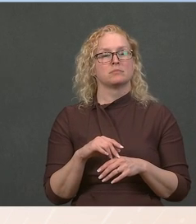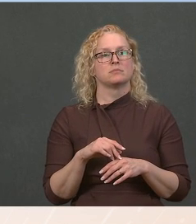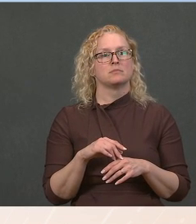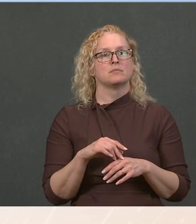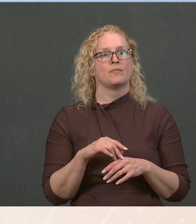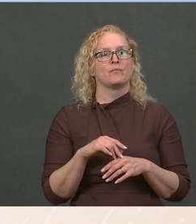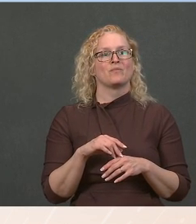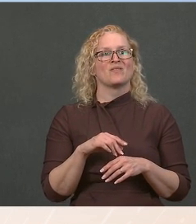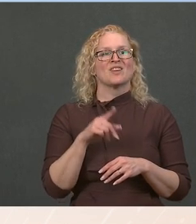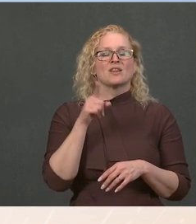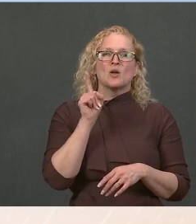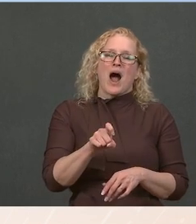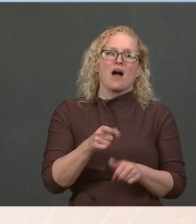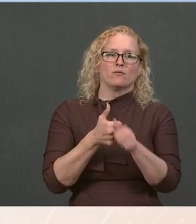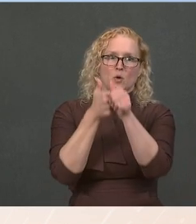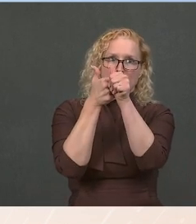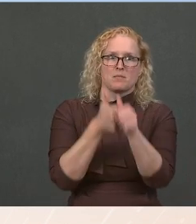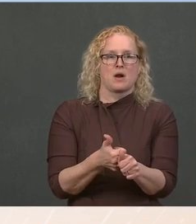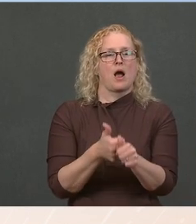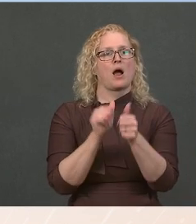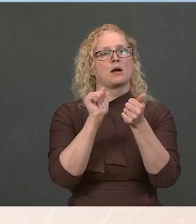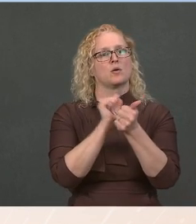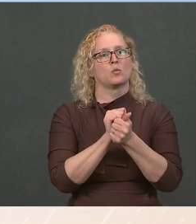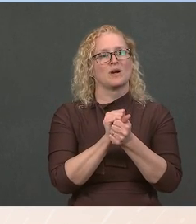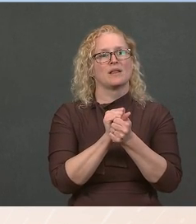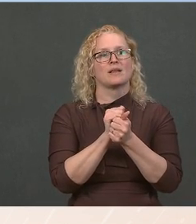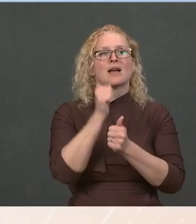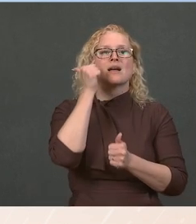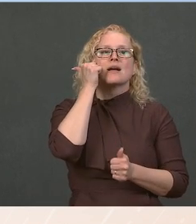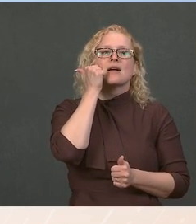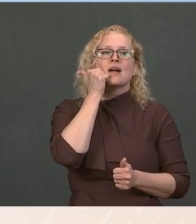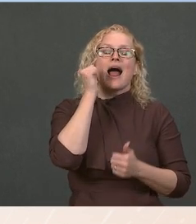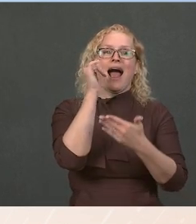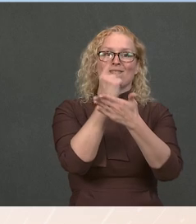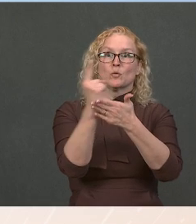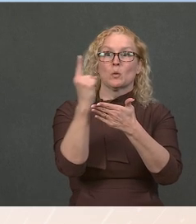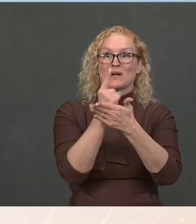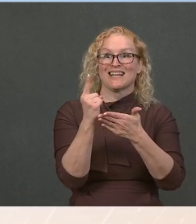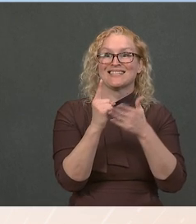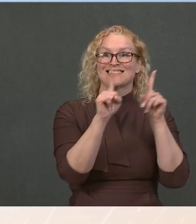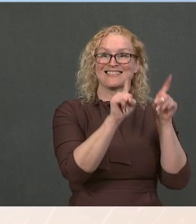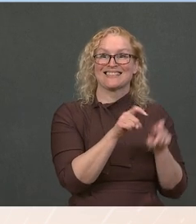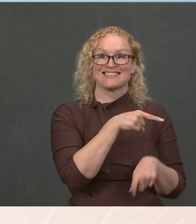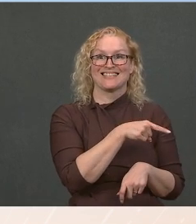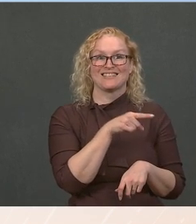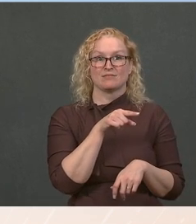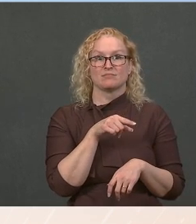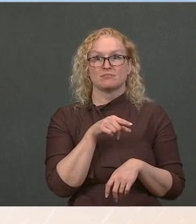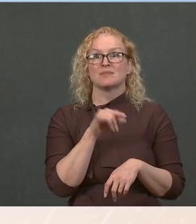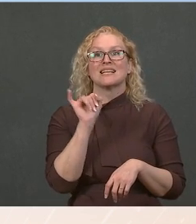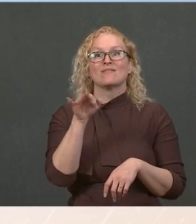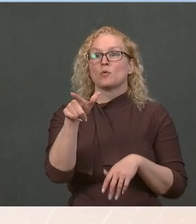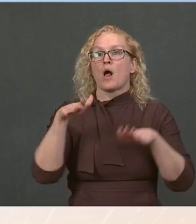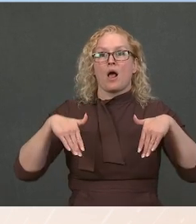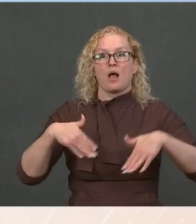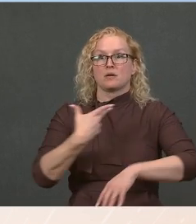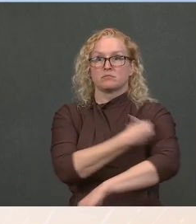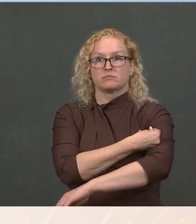has a responsibility to keep workers safe and the legal authority to do so. To quote from last night's call on this: